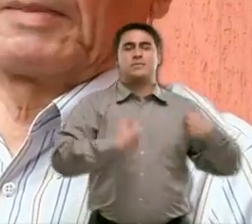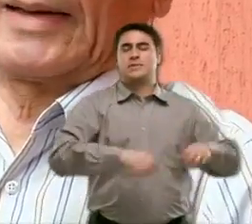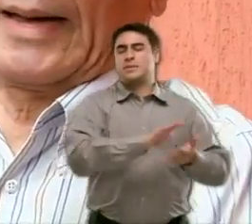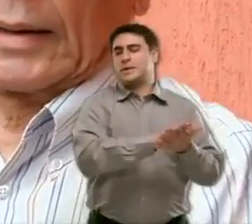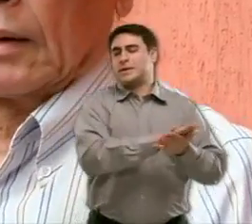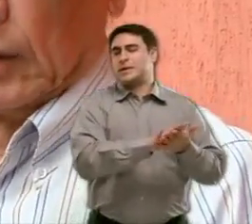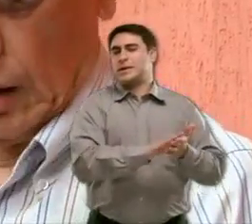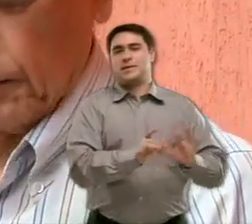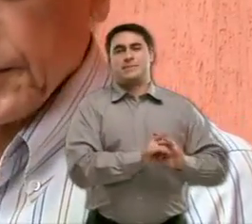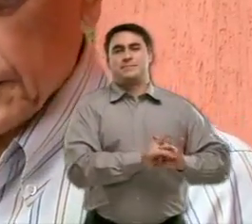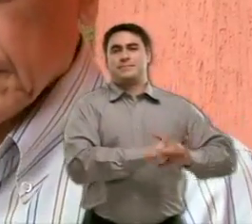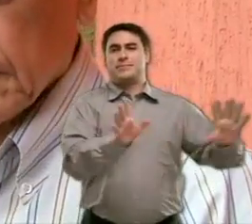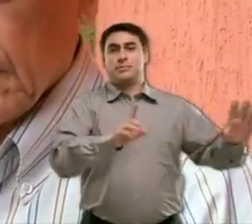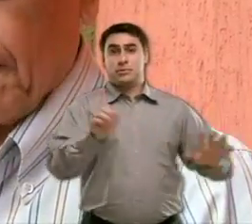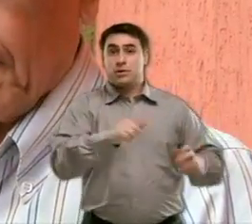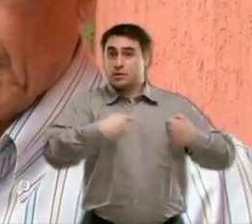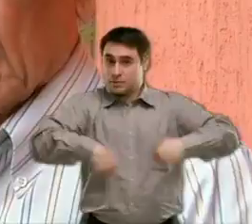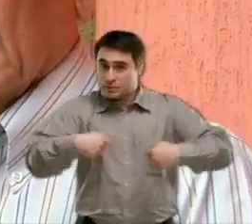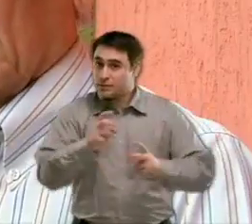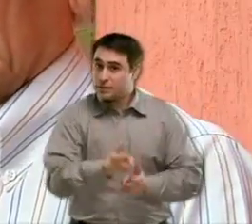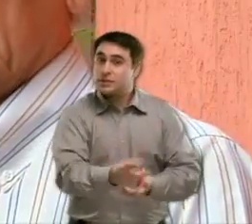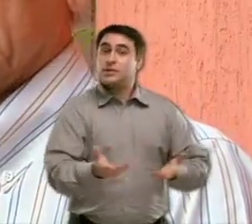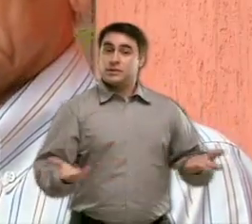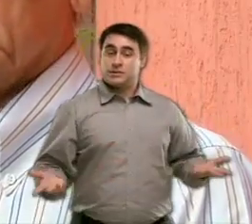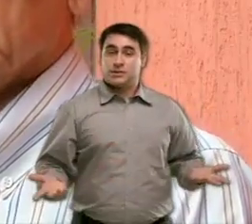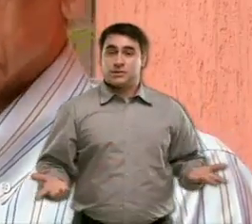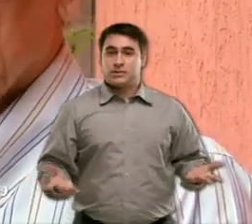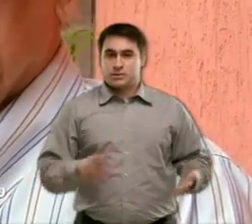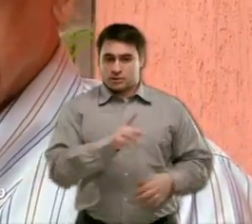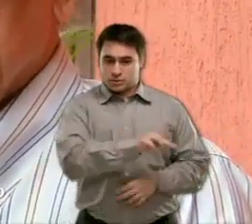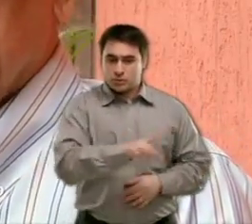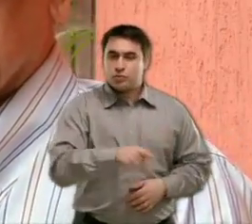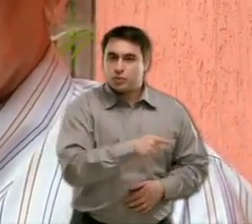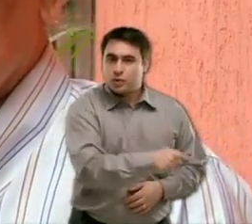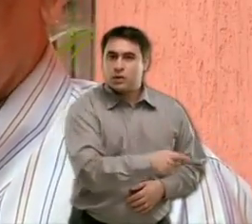Not so. This study group is very important to discuss